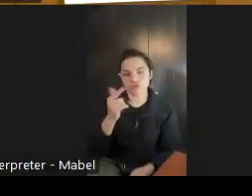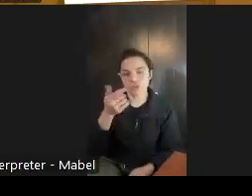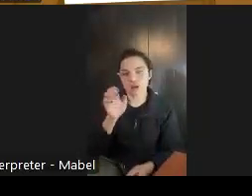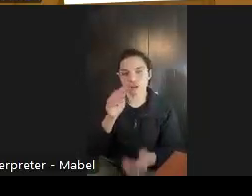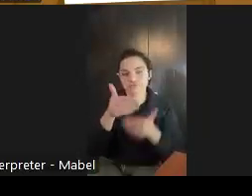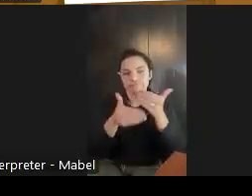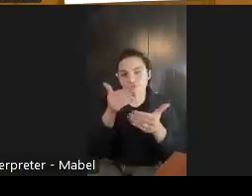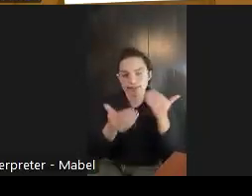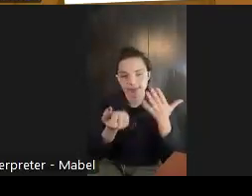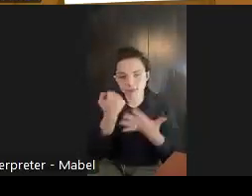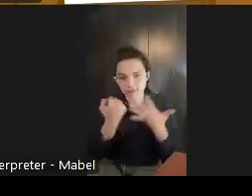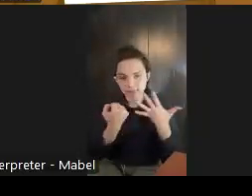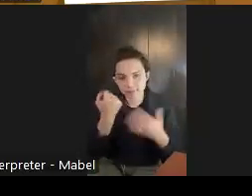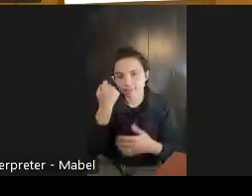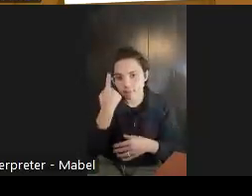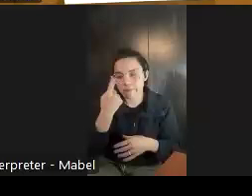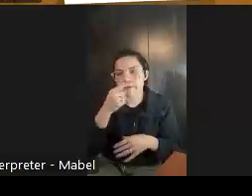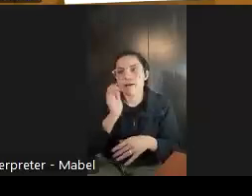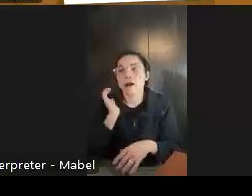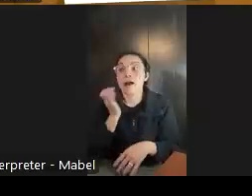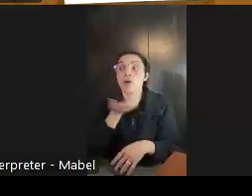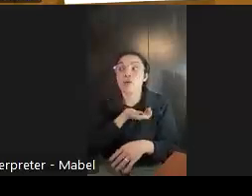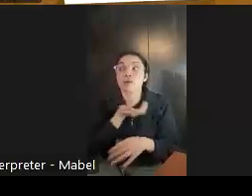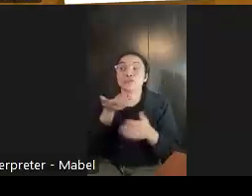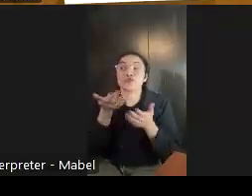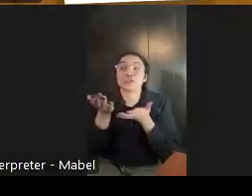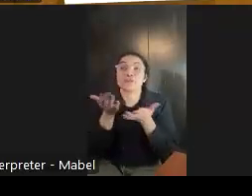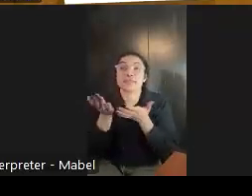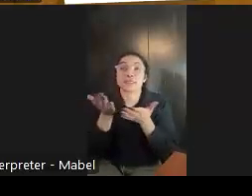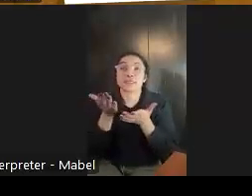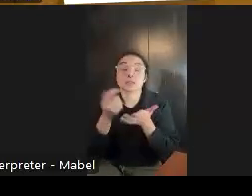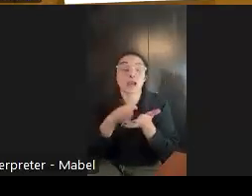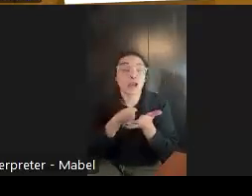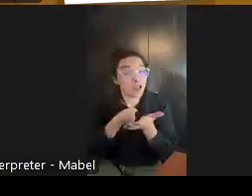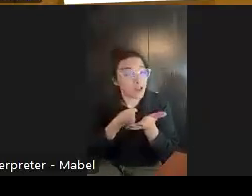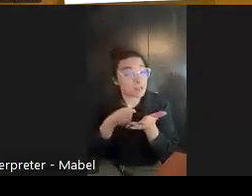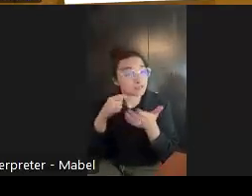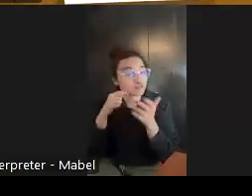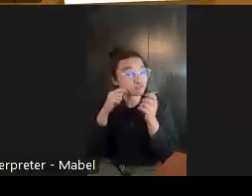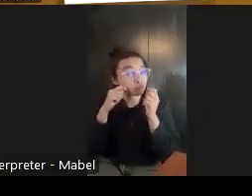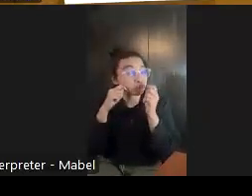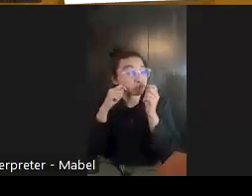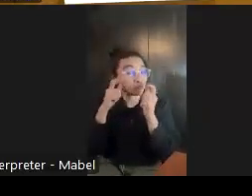what our services actually what I was surprised is actually we don't see a lot of kits that come all